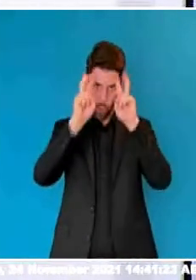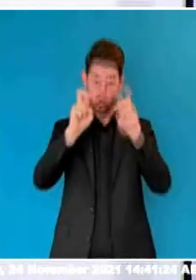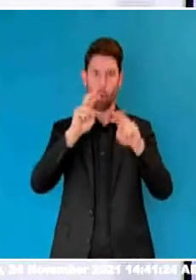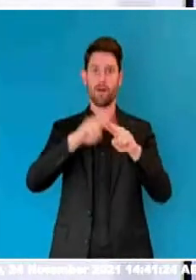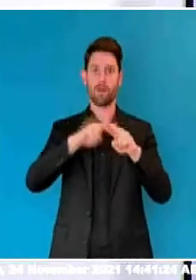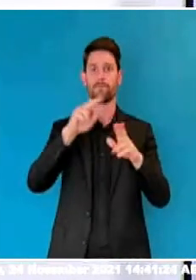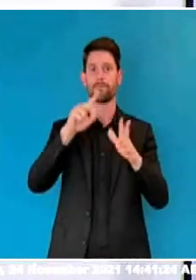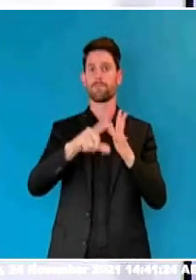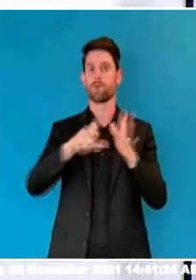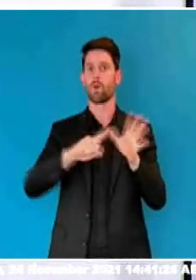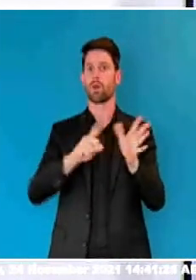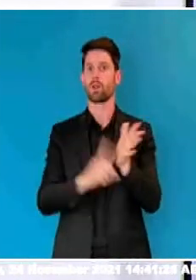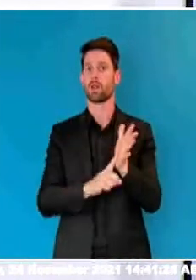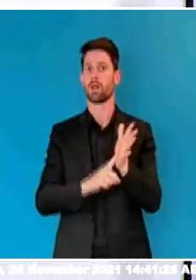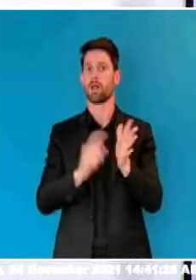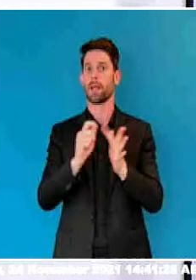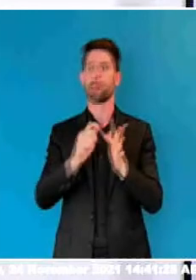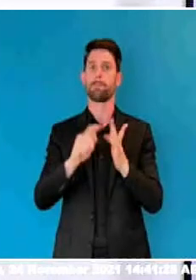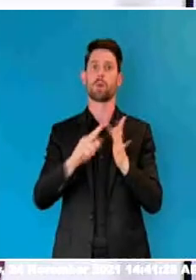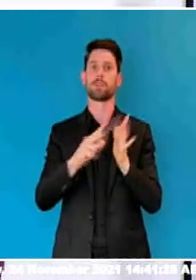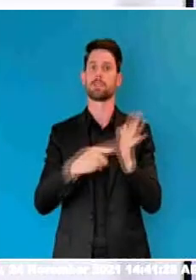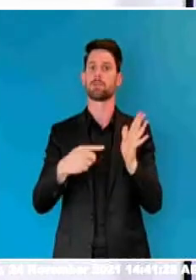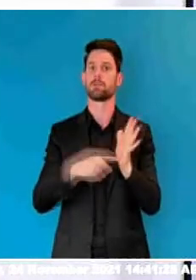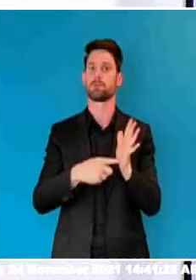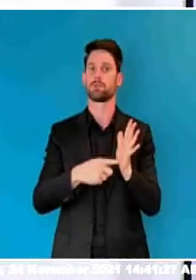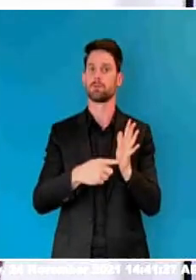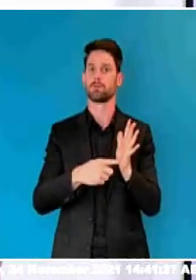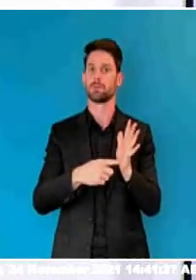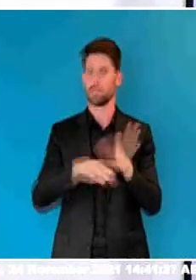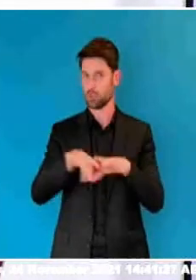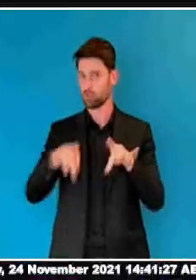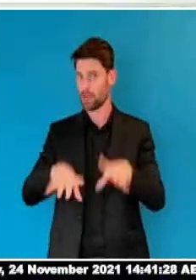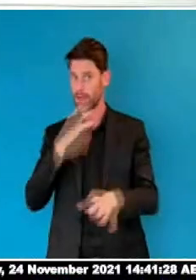Have you heard that expression? No, I have not.